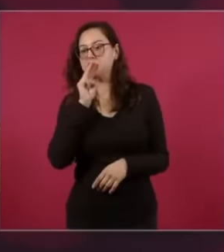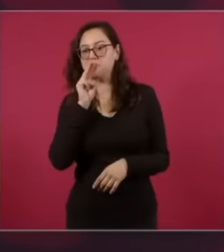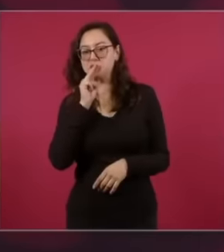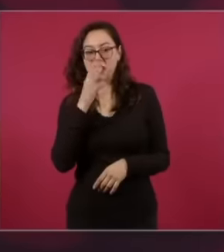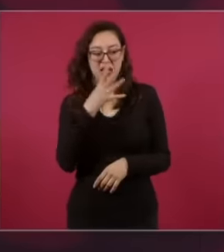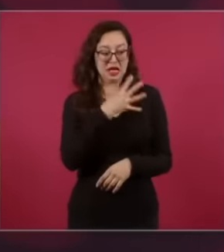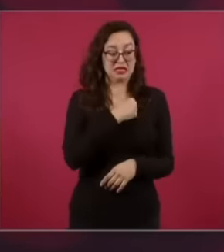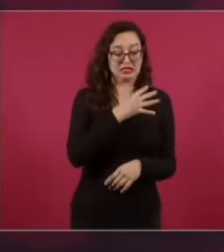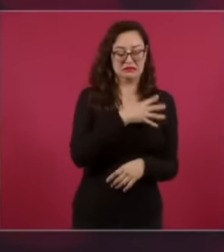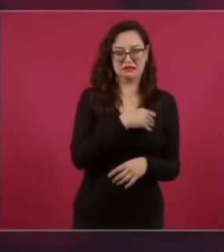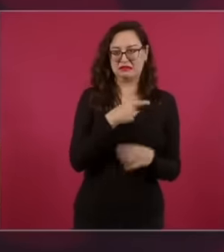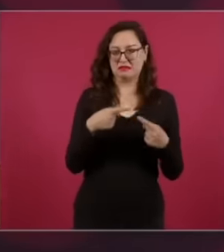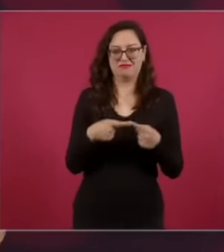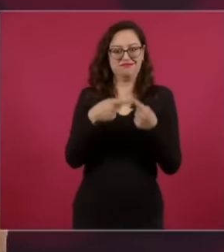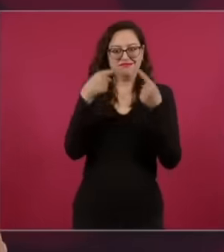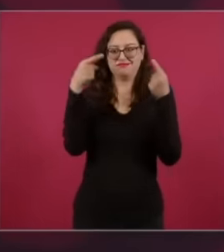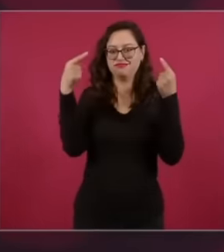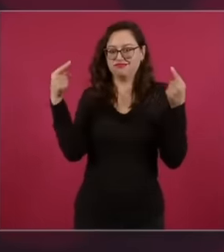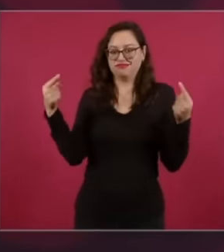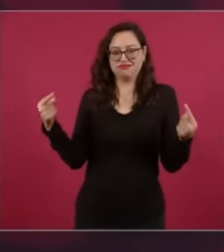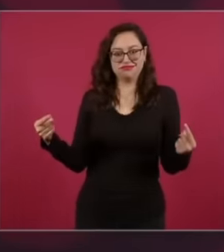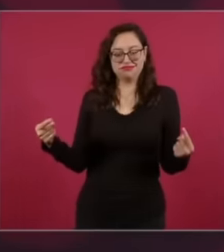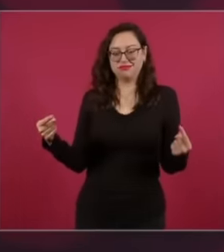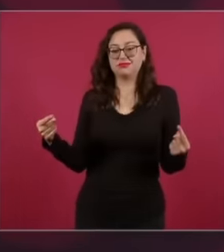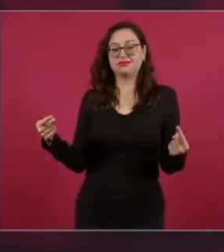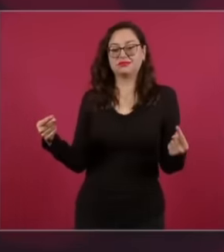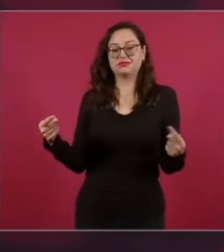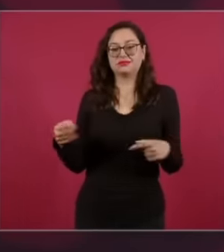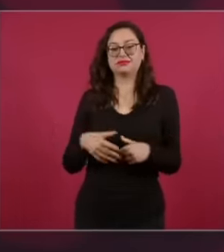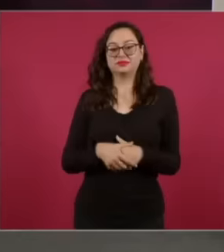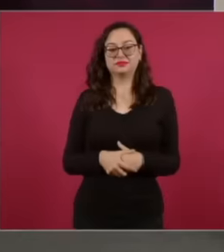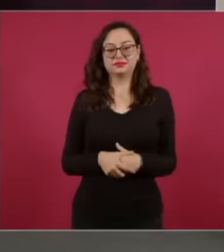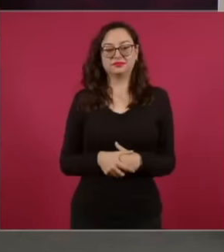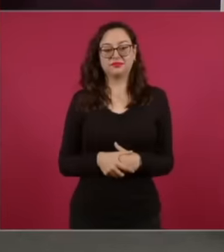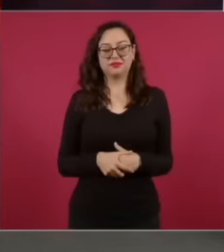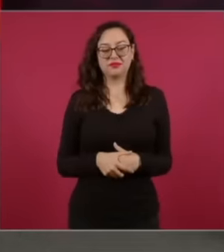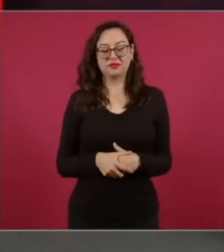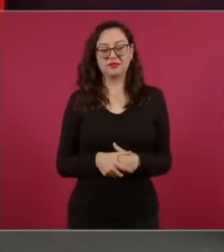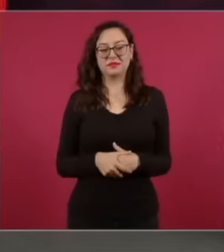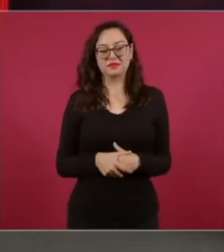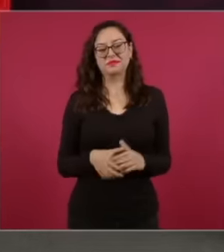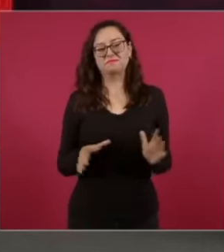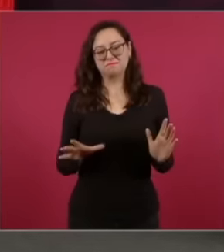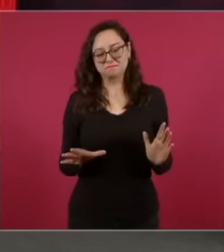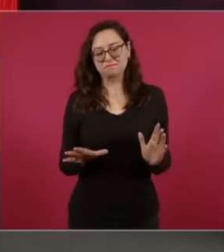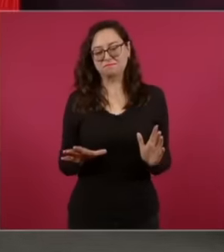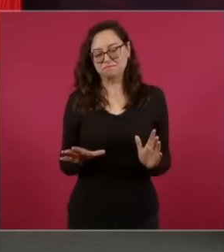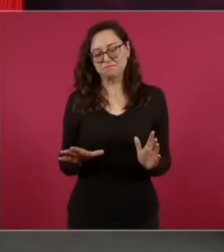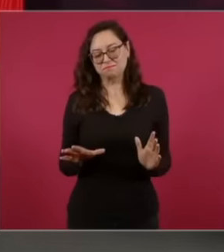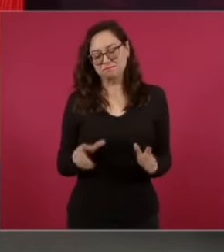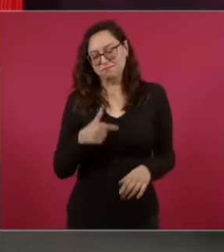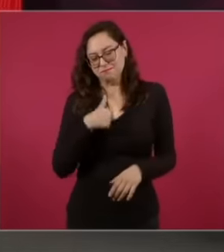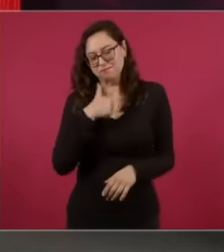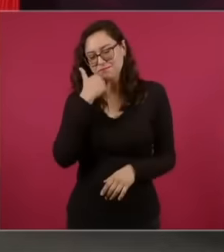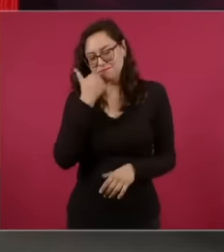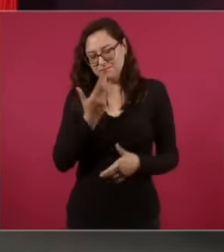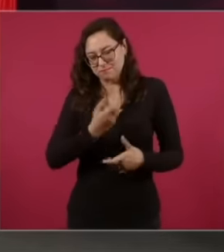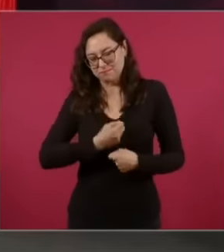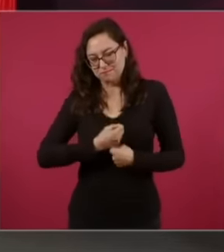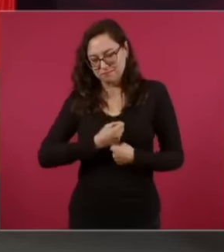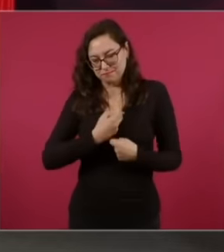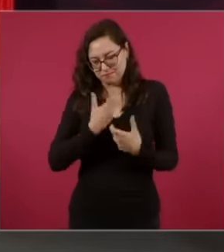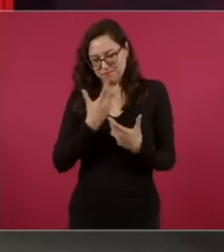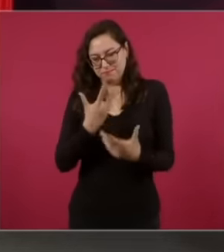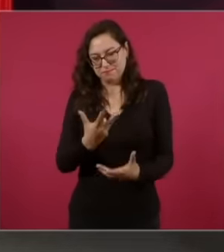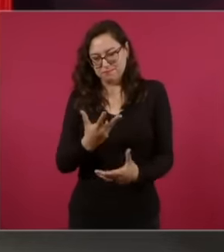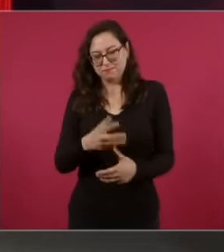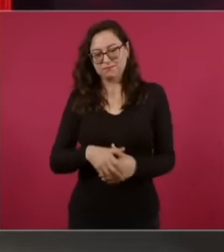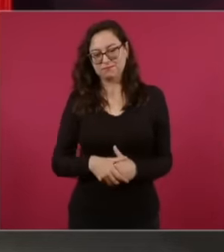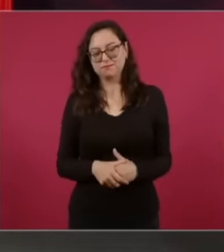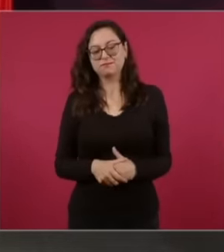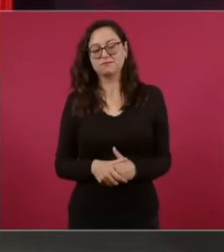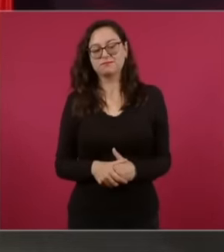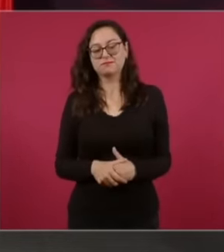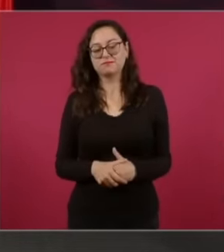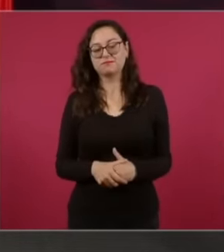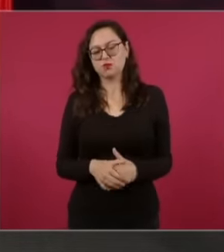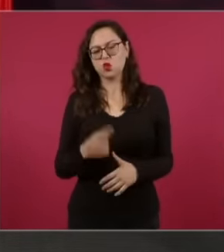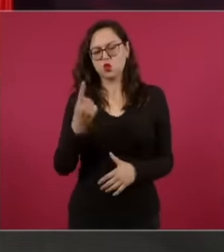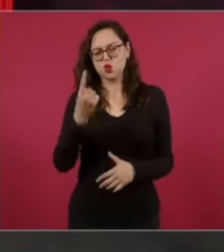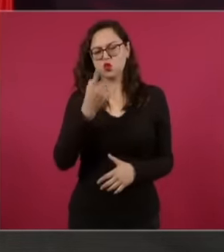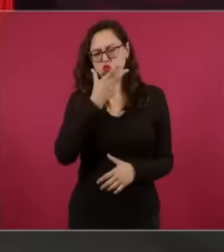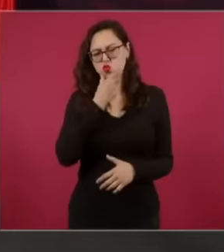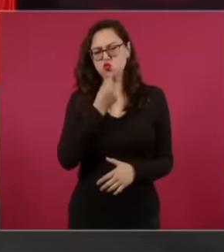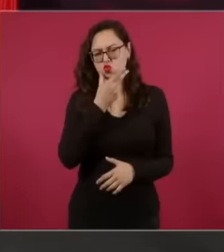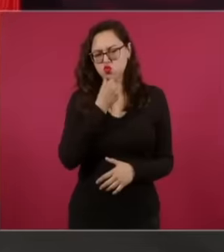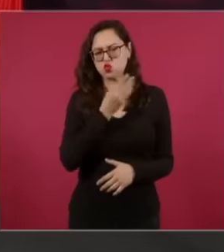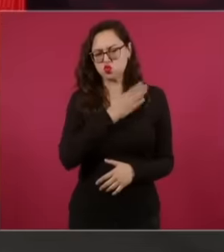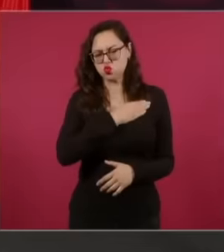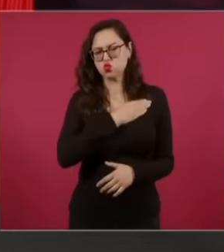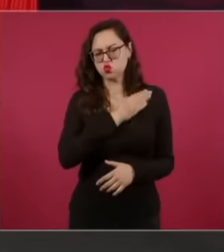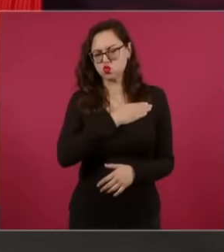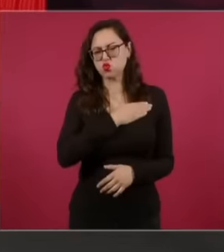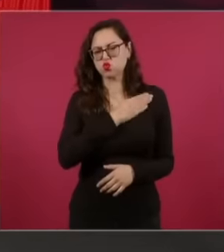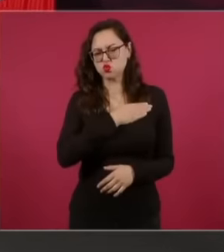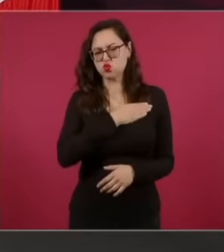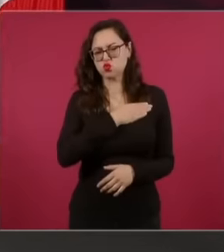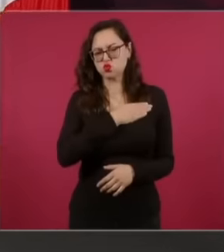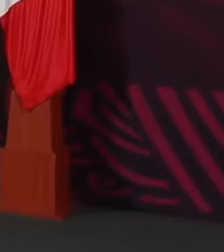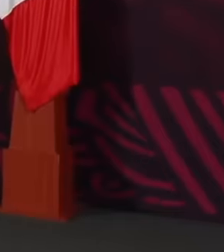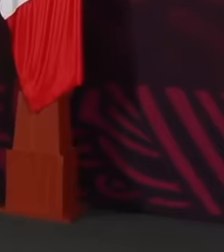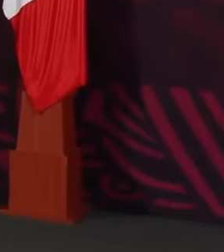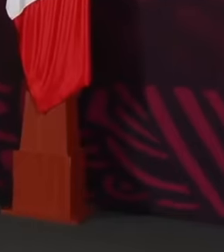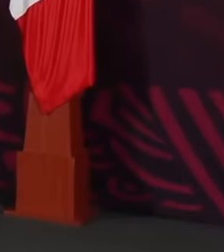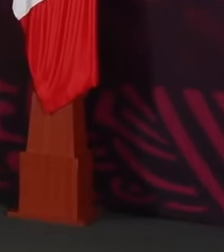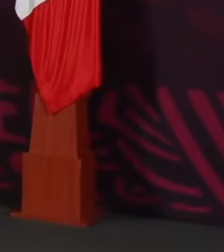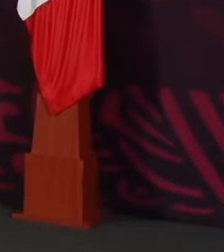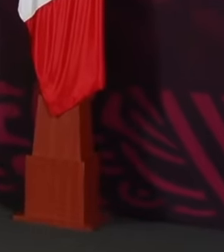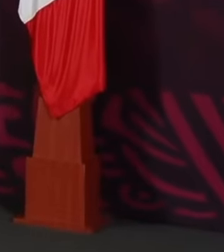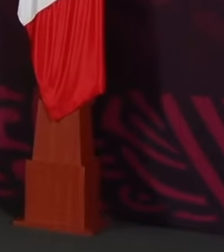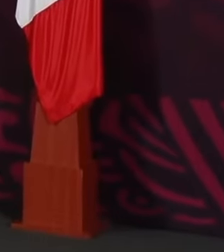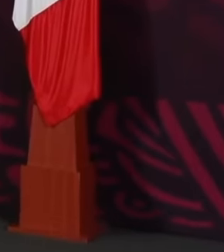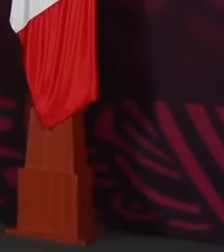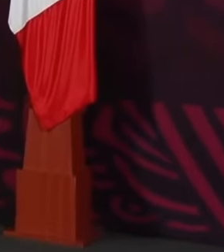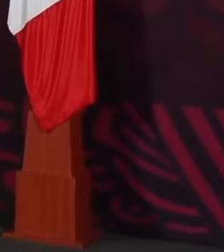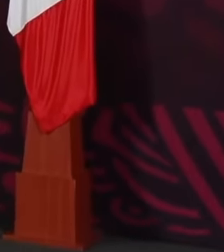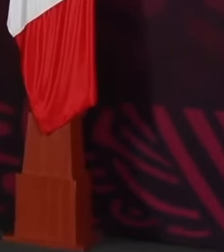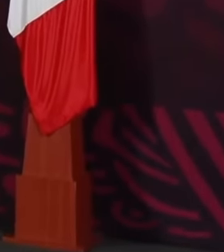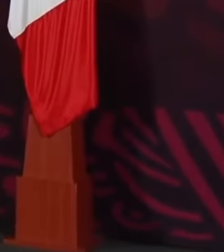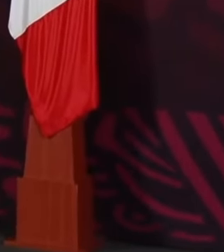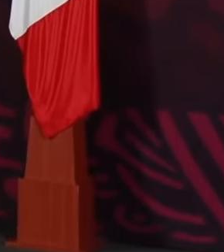made a confession, but he is a good person, Prime Minister of Portugal, let's